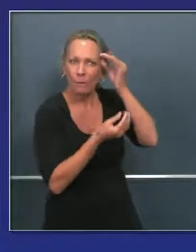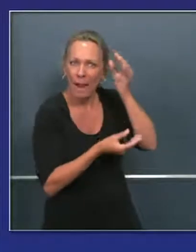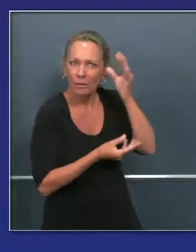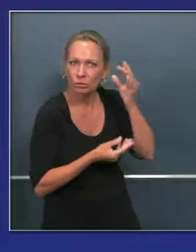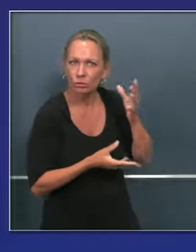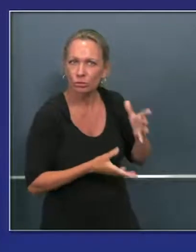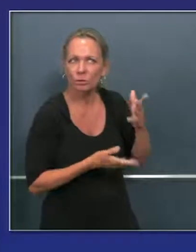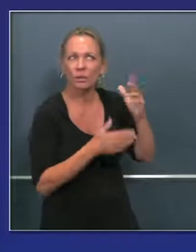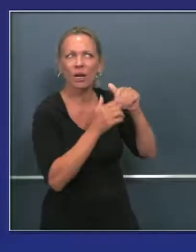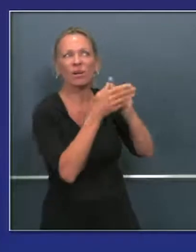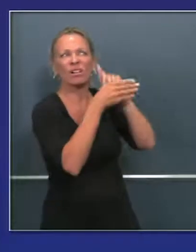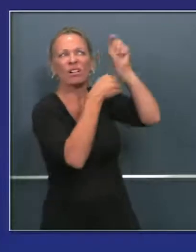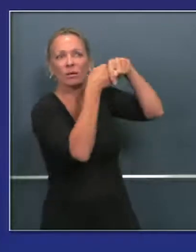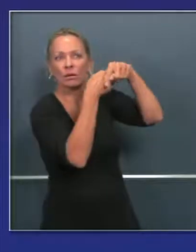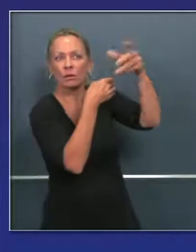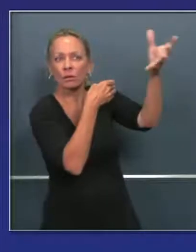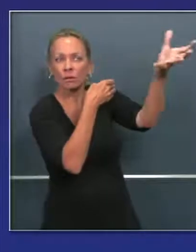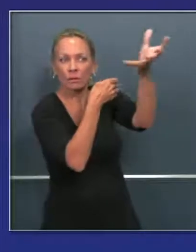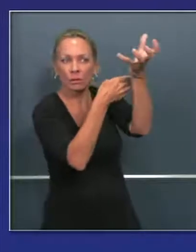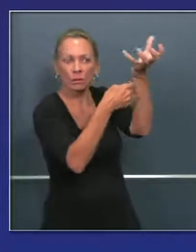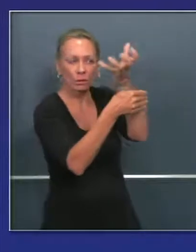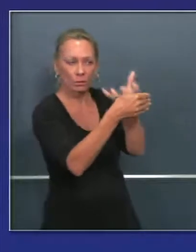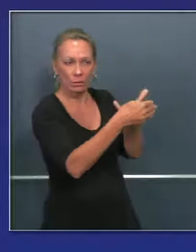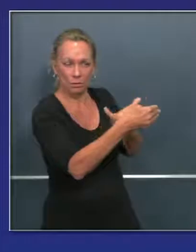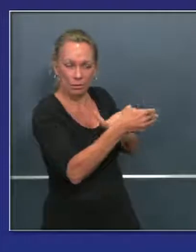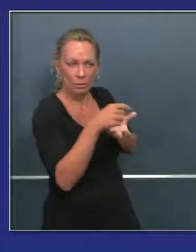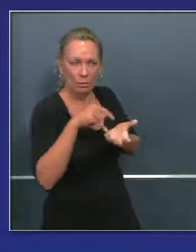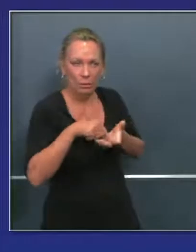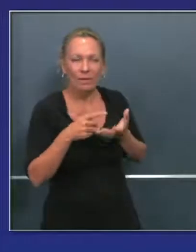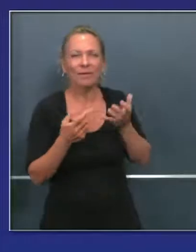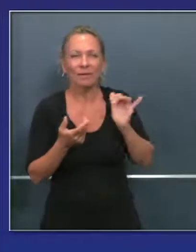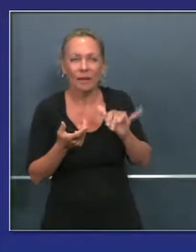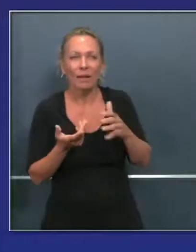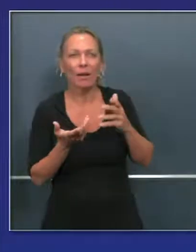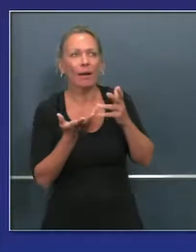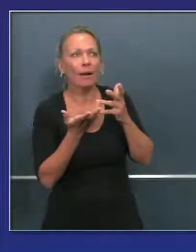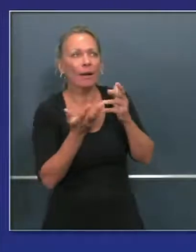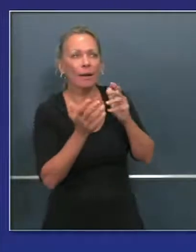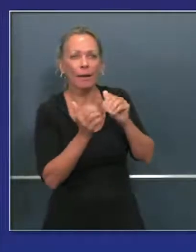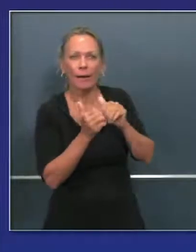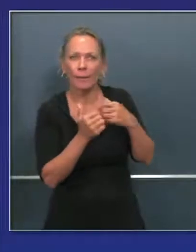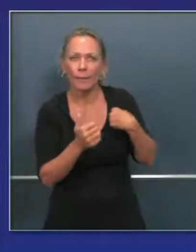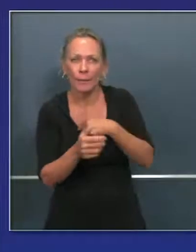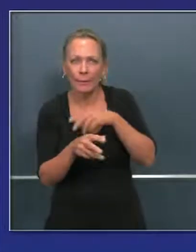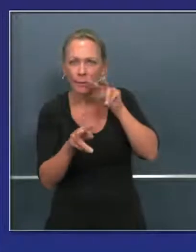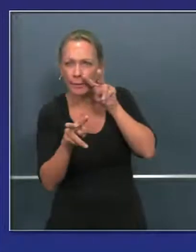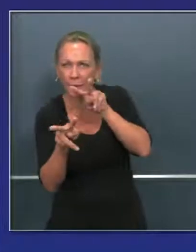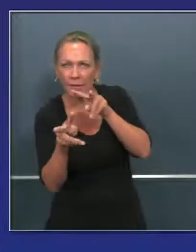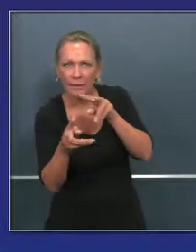like hospitalizations and limited Hospital capacity in order to ensure that counties